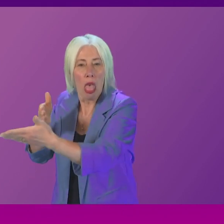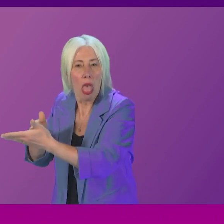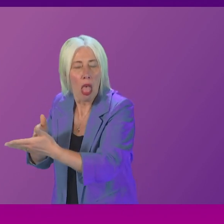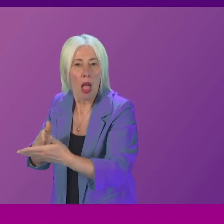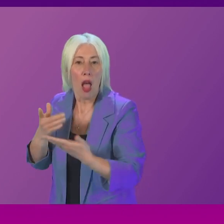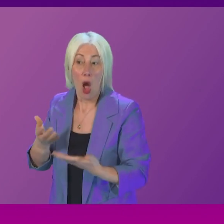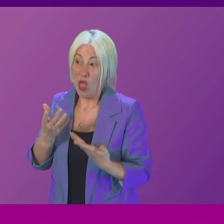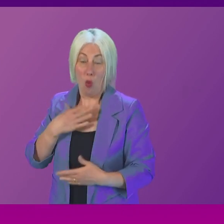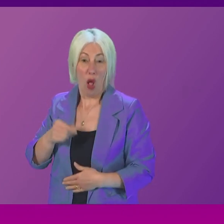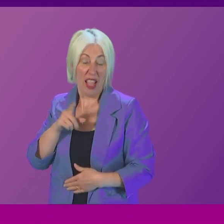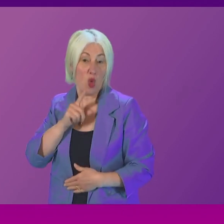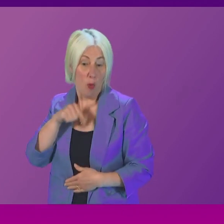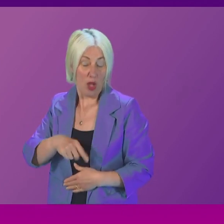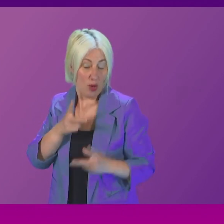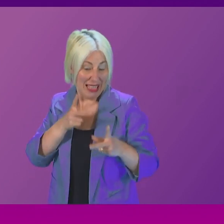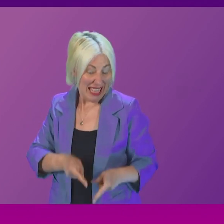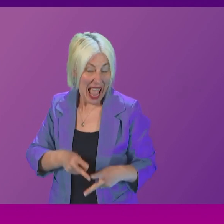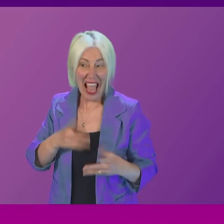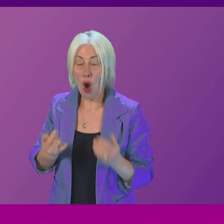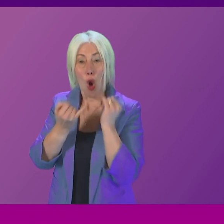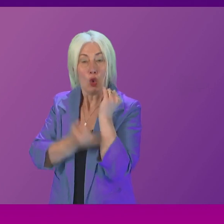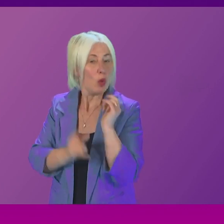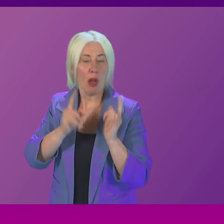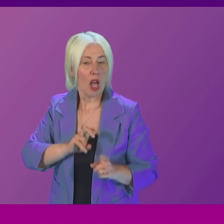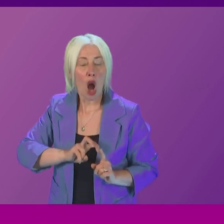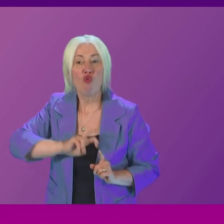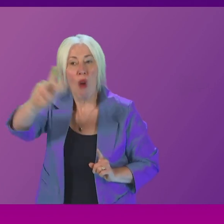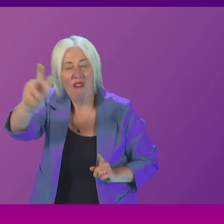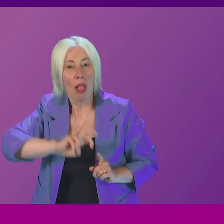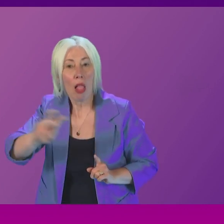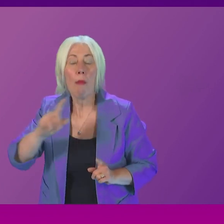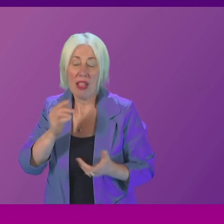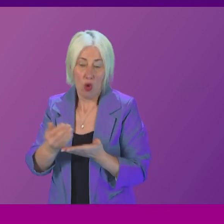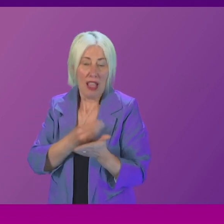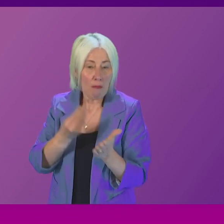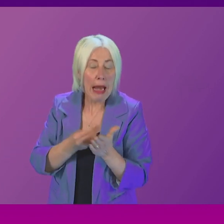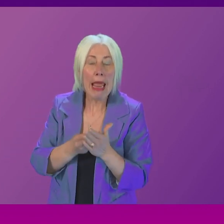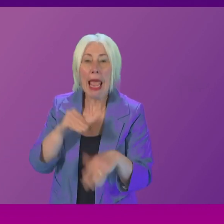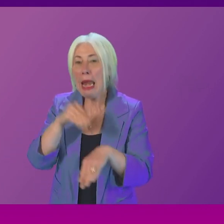lady to die or become too weak to travel in order to save itself cost and hassle.